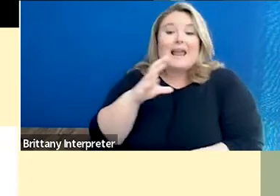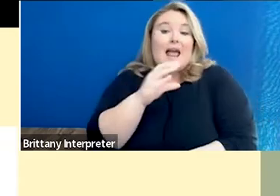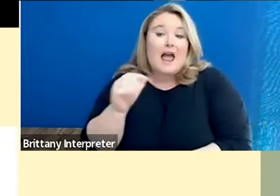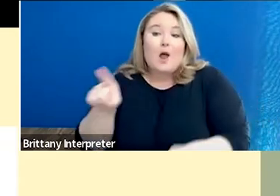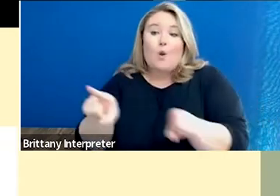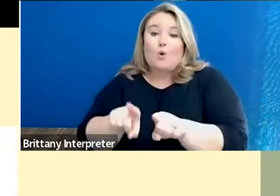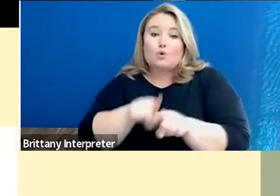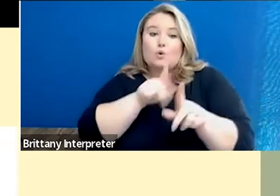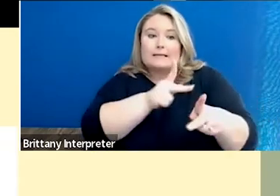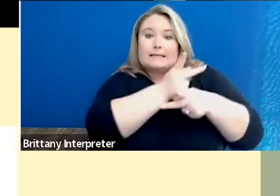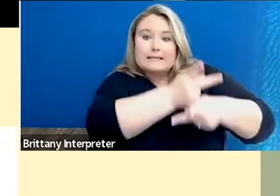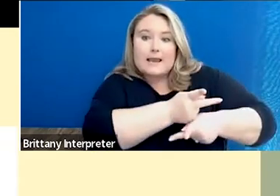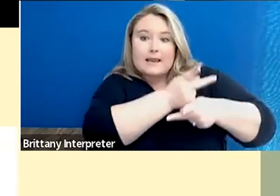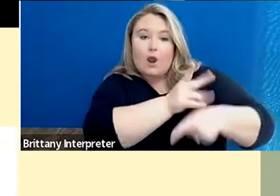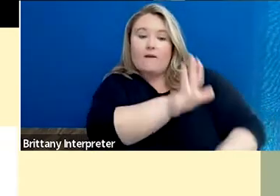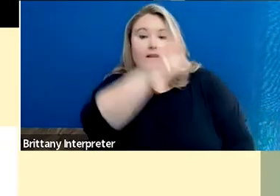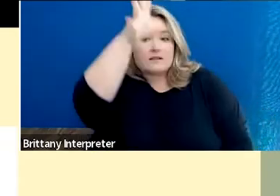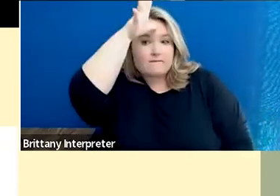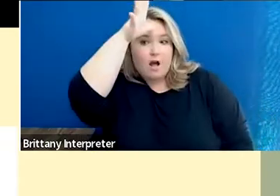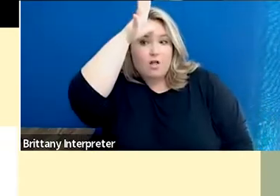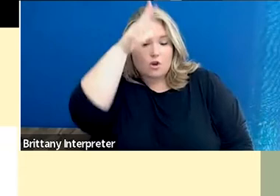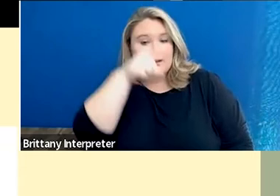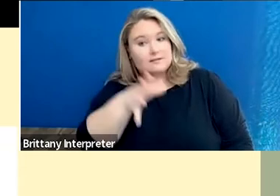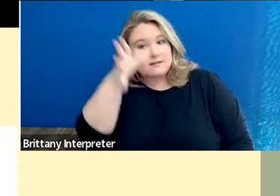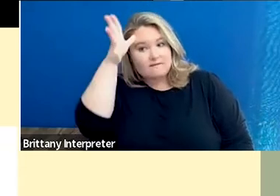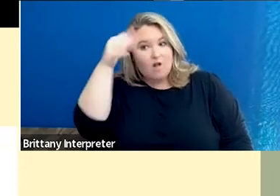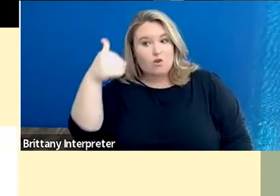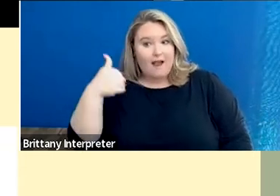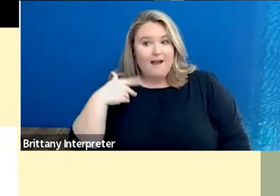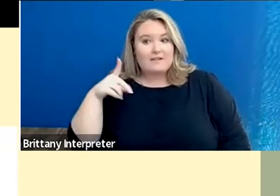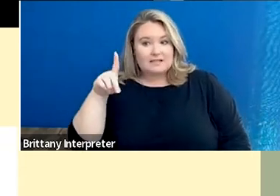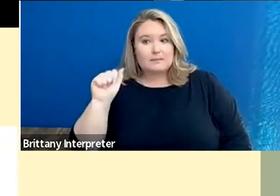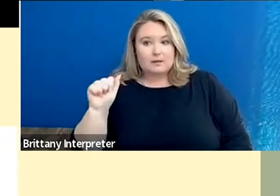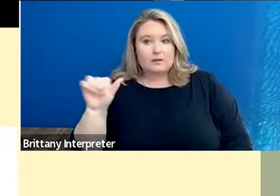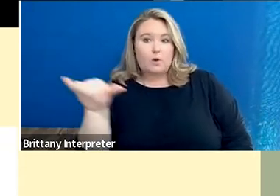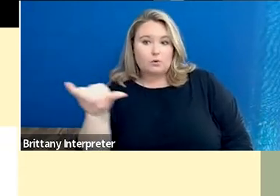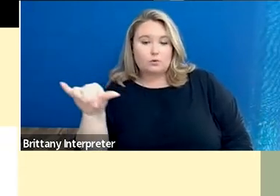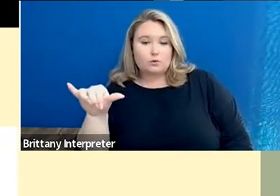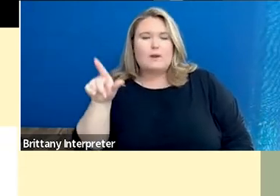to his father who is also a person with a disability. He's gonna tell you from his perspective,